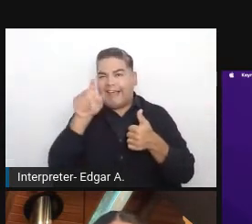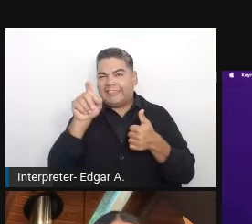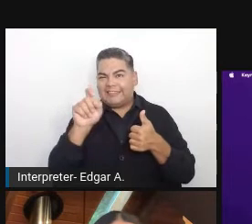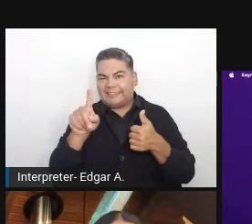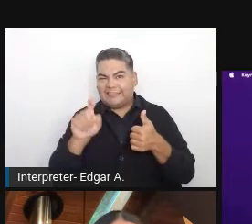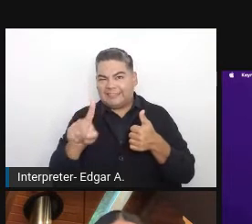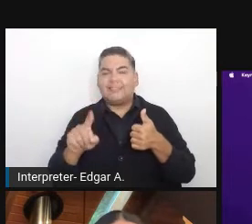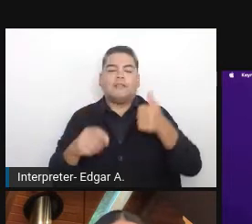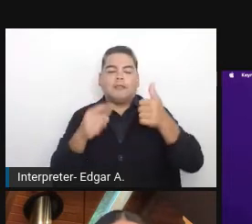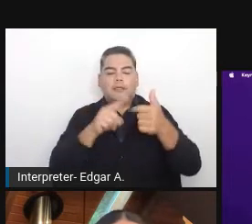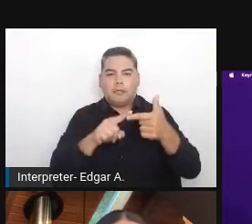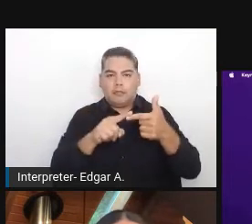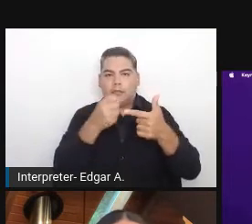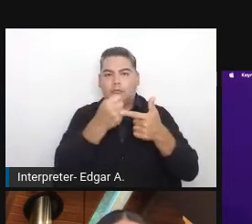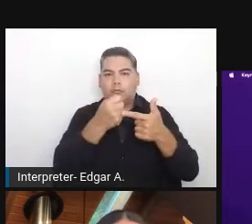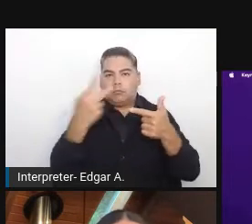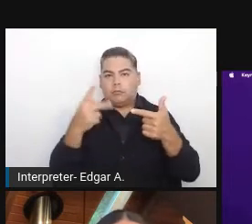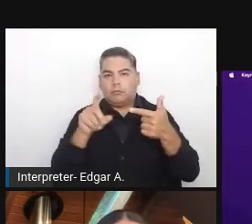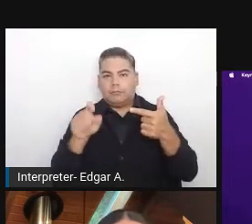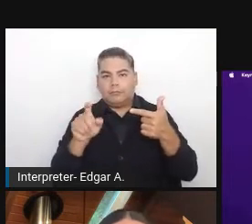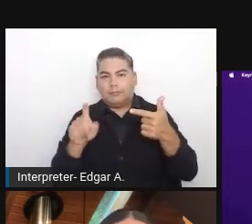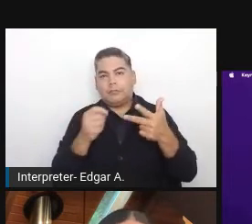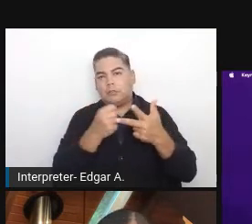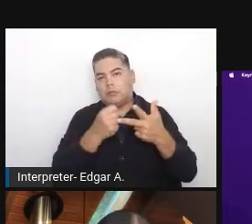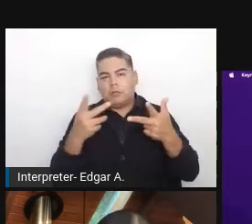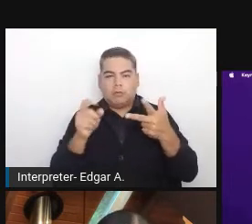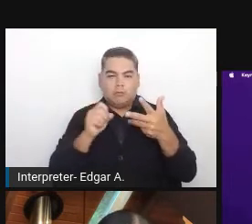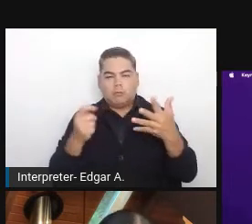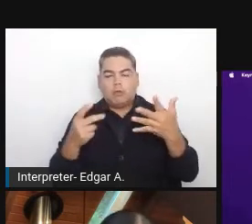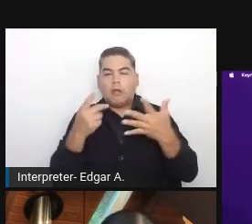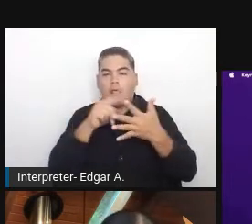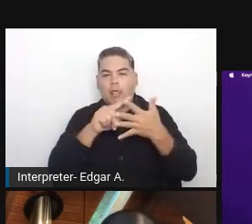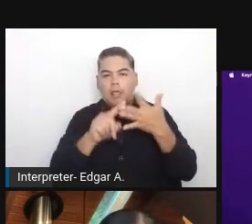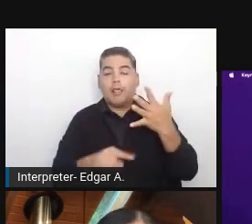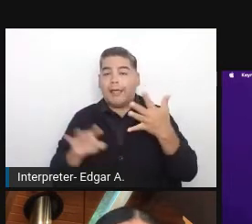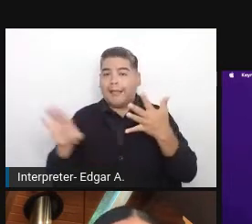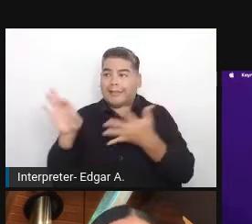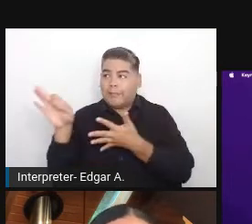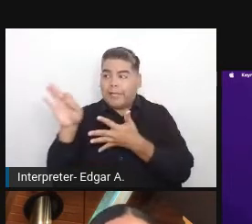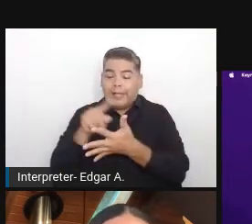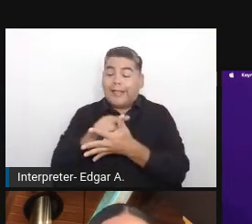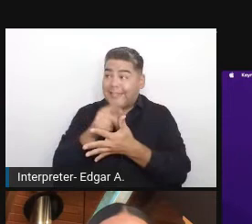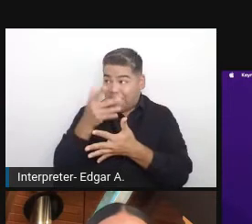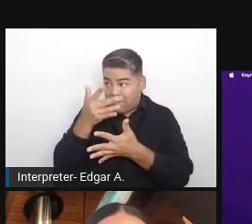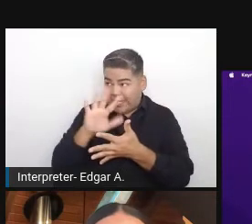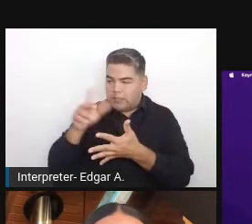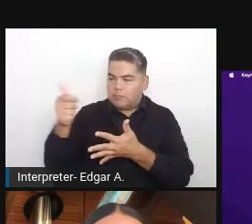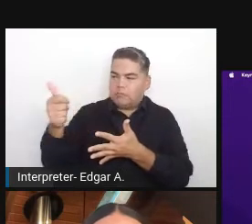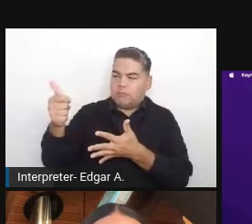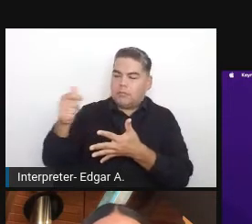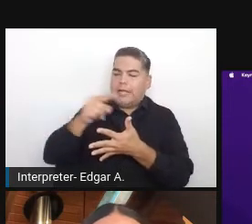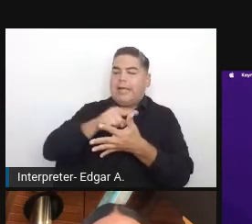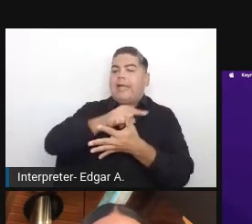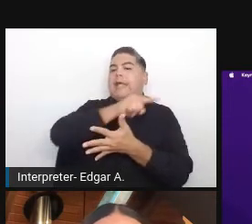Name each step and tell what will happen next. Let users know how much they still need to fill out.